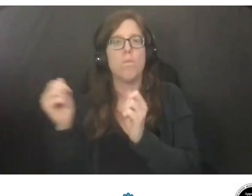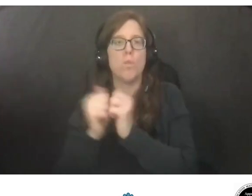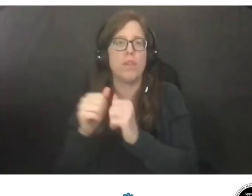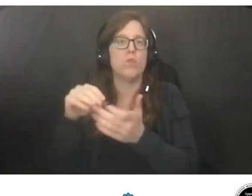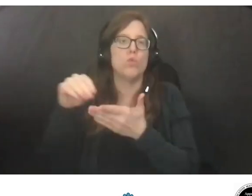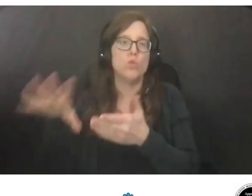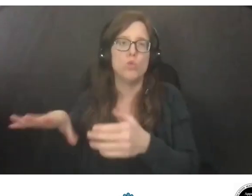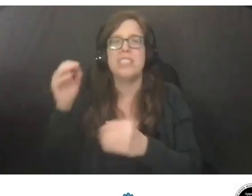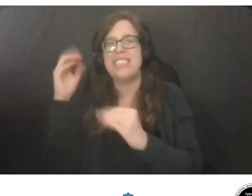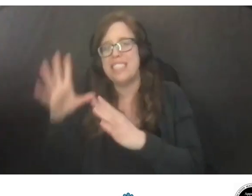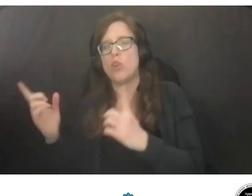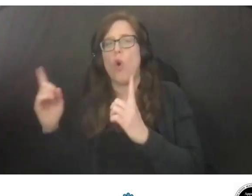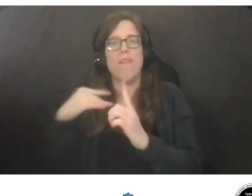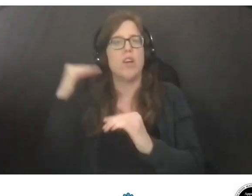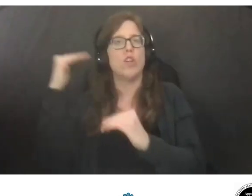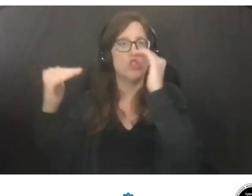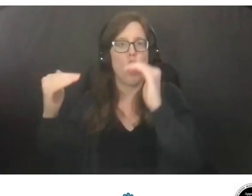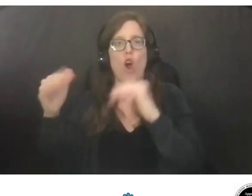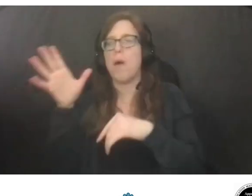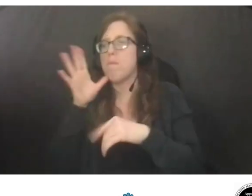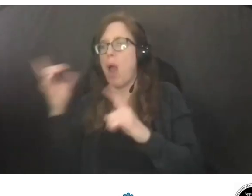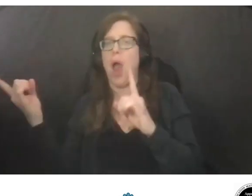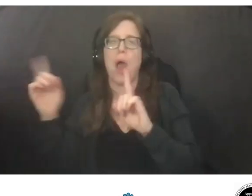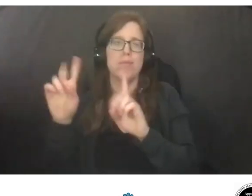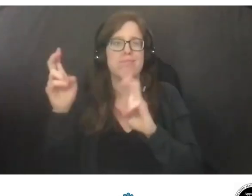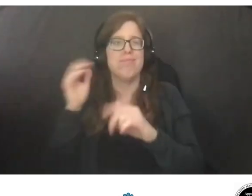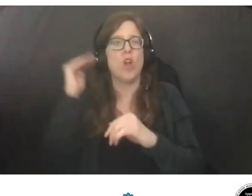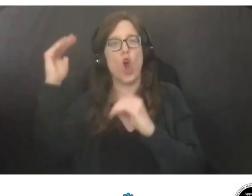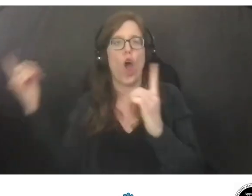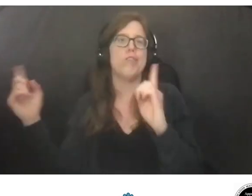and so it was no big deal. There was always an adult. The mom was fine to be the adult.